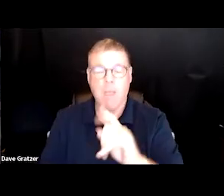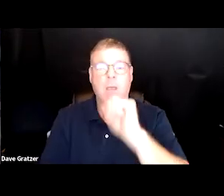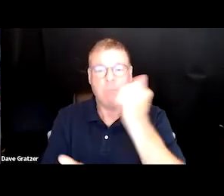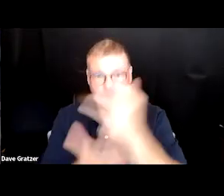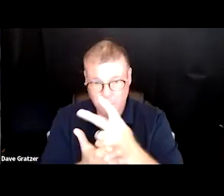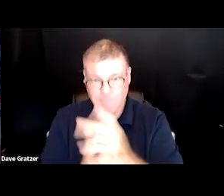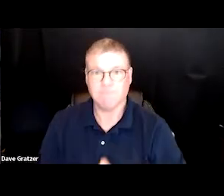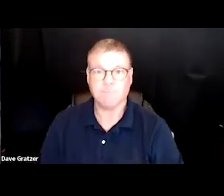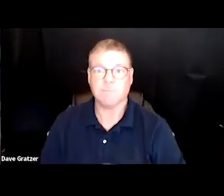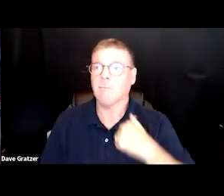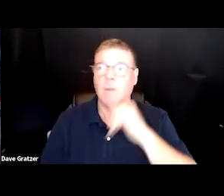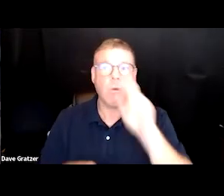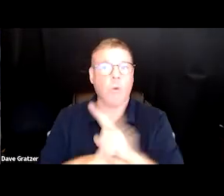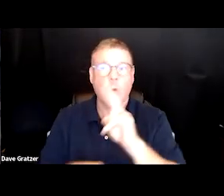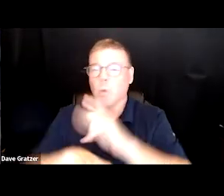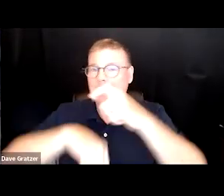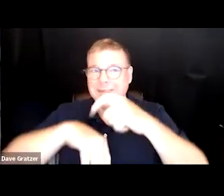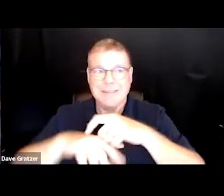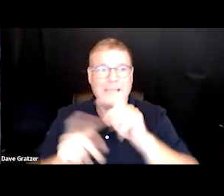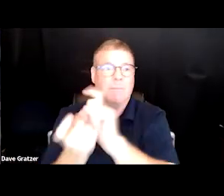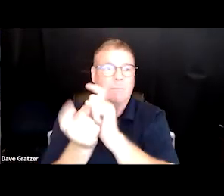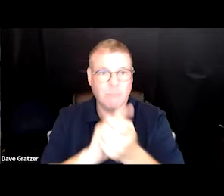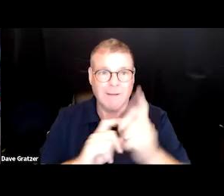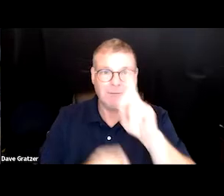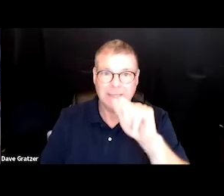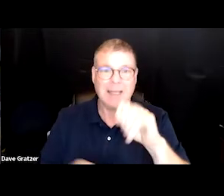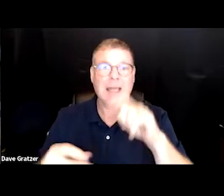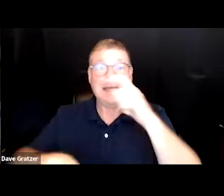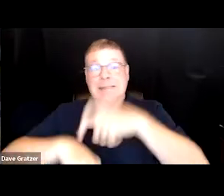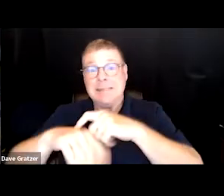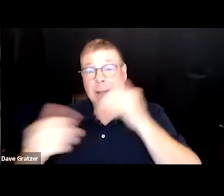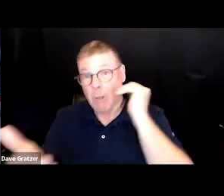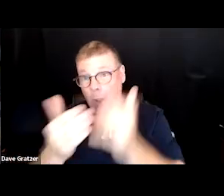We don't use jail times, transfer dates, time close to release as prerequisites for treatment."